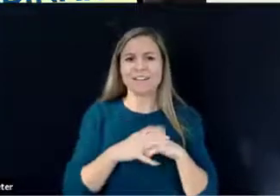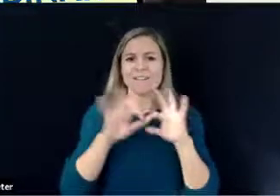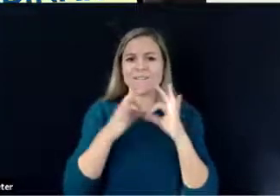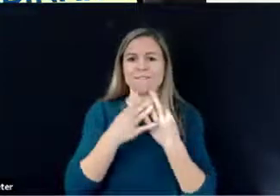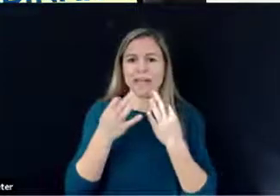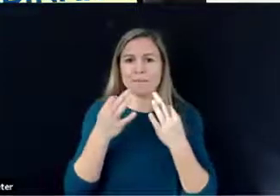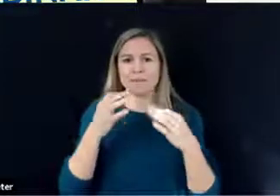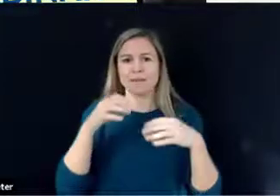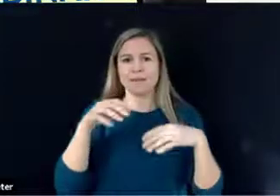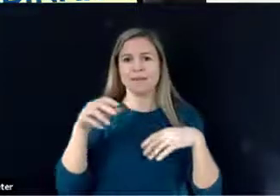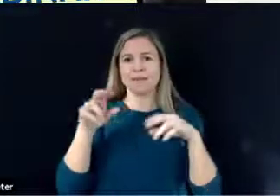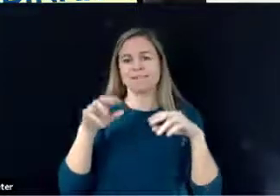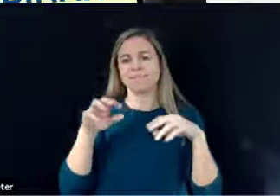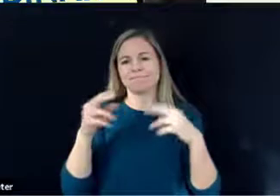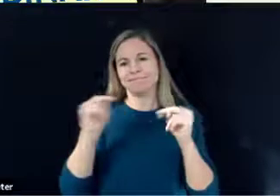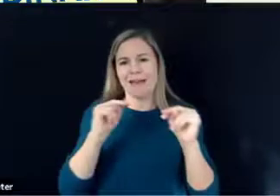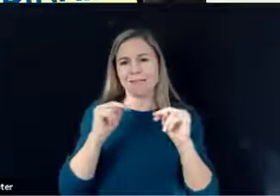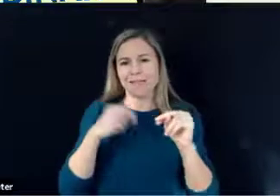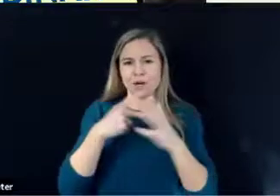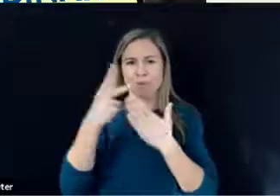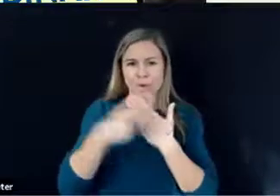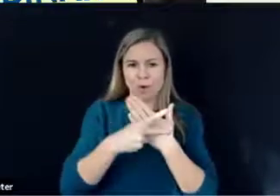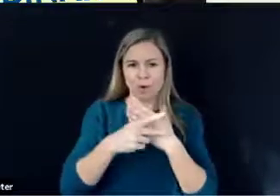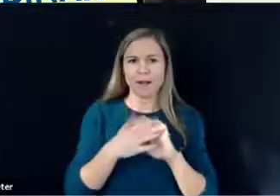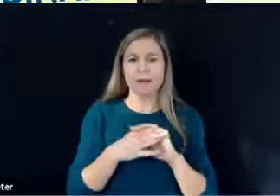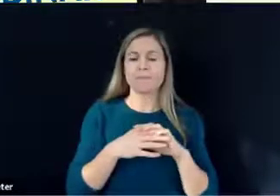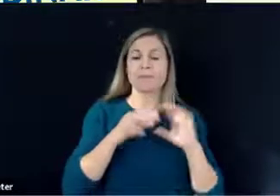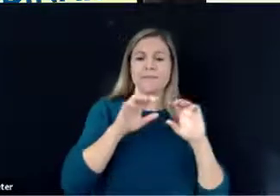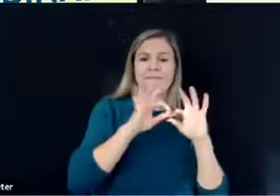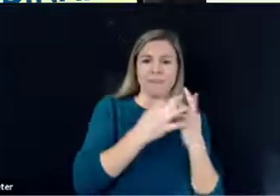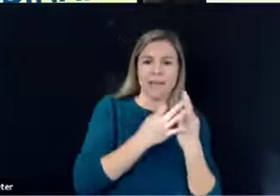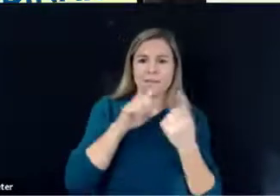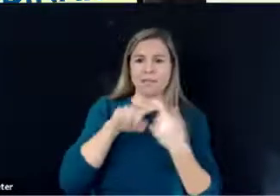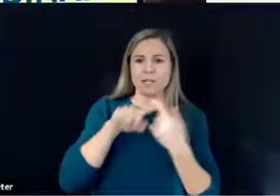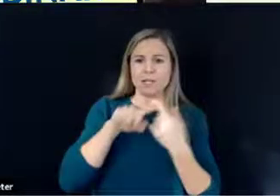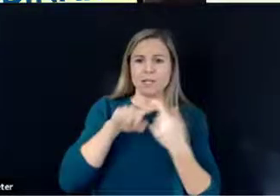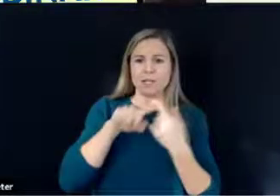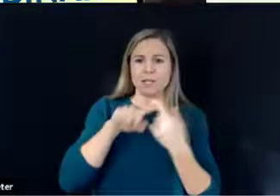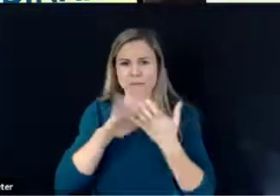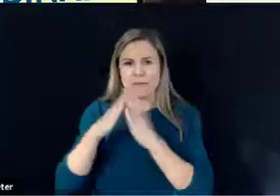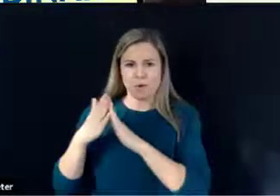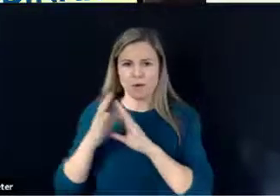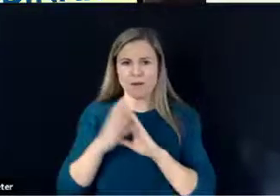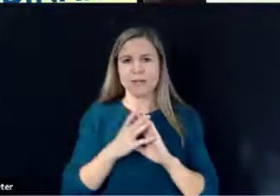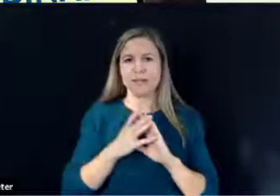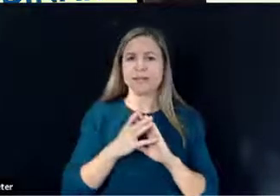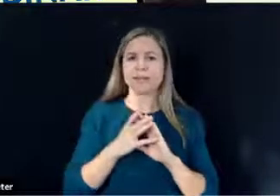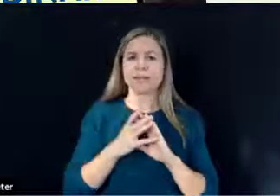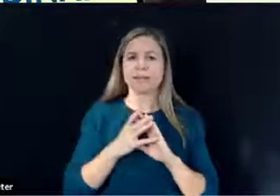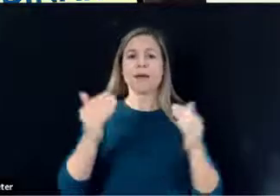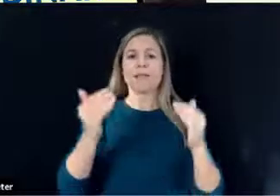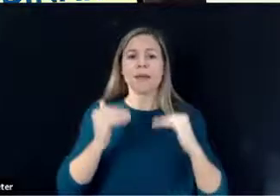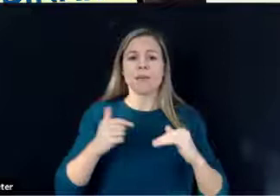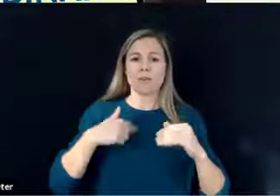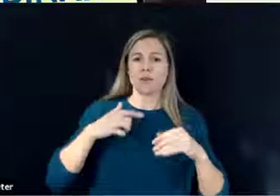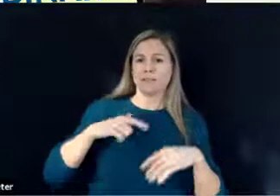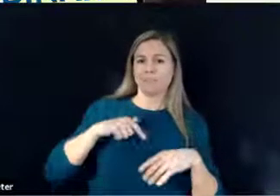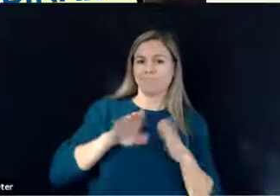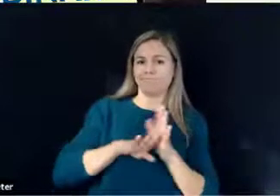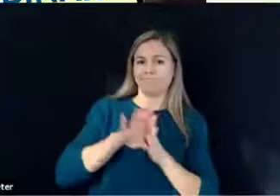I'm sorry, I already spoke about that one. And Sensing Connections Bereavement Support Group is something that we began a year ago,